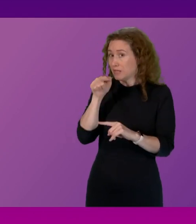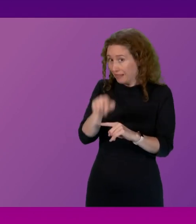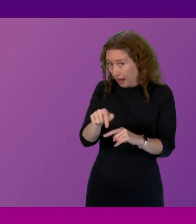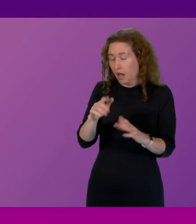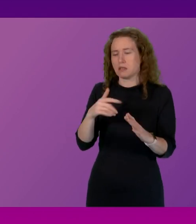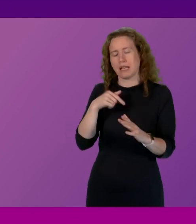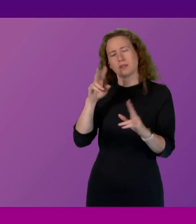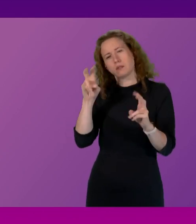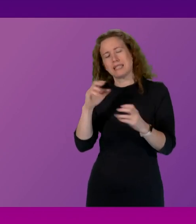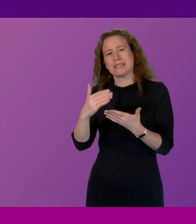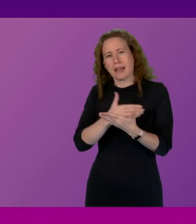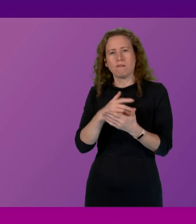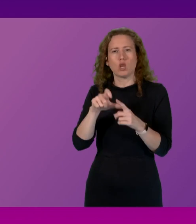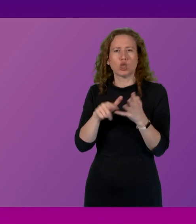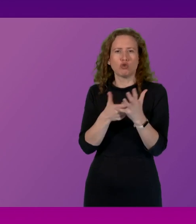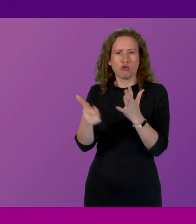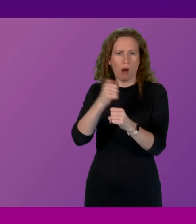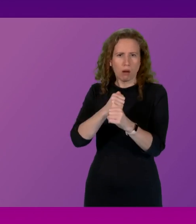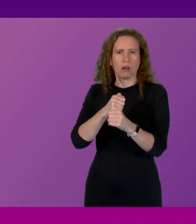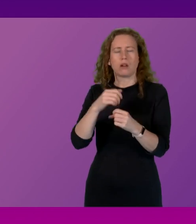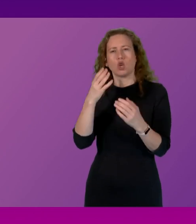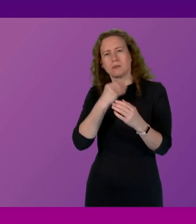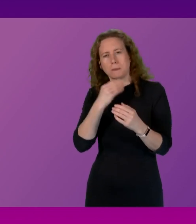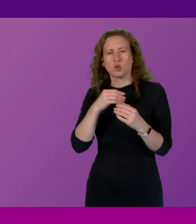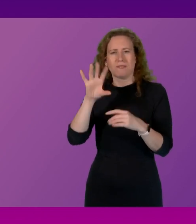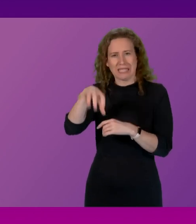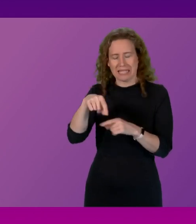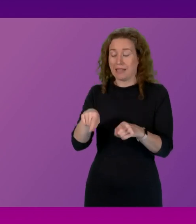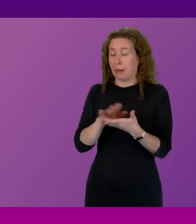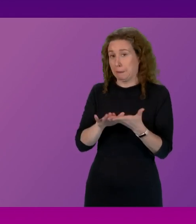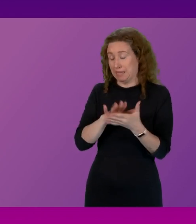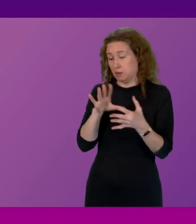consumption facility, which included facilitating work between Glasgow health and social care